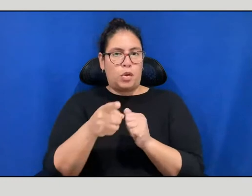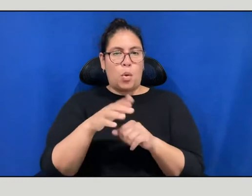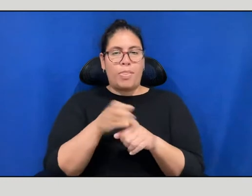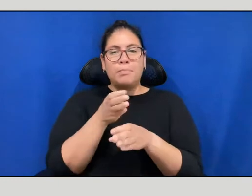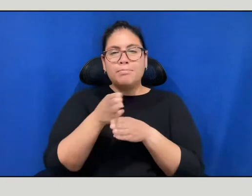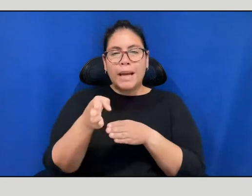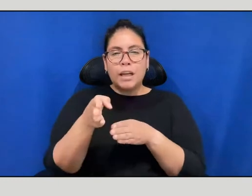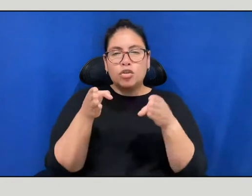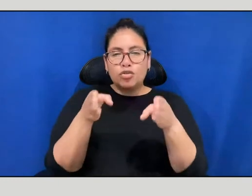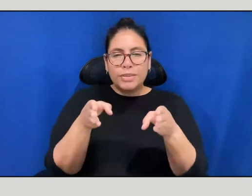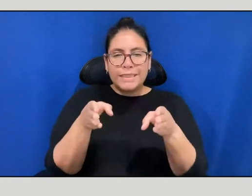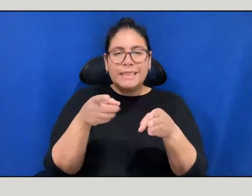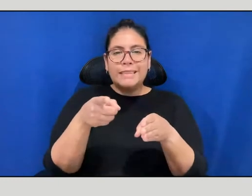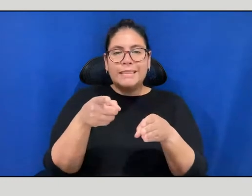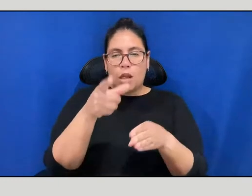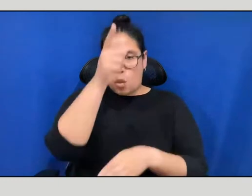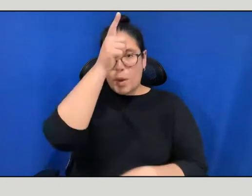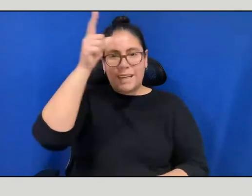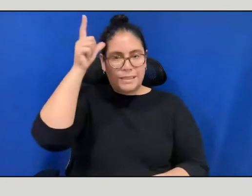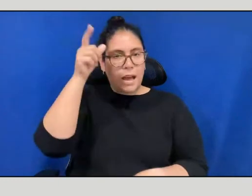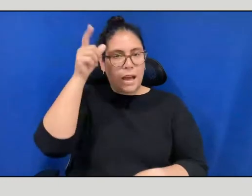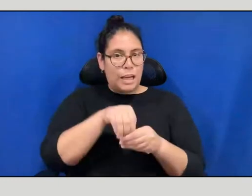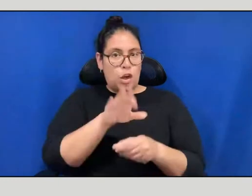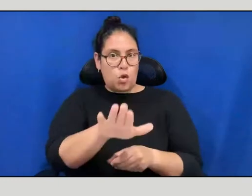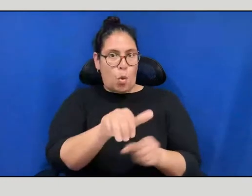and hearing some about your mother, your grandmother,